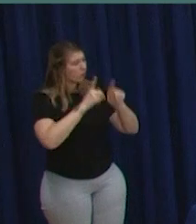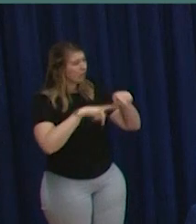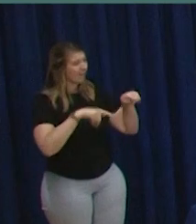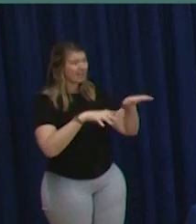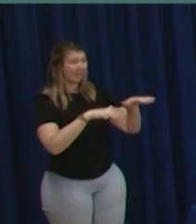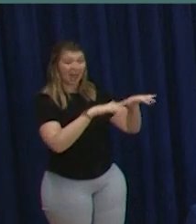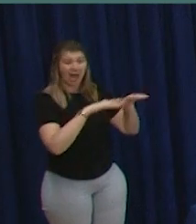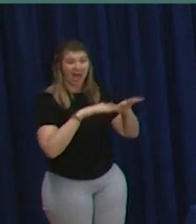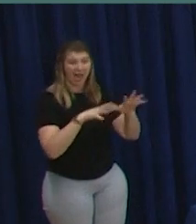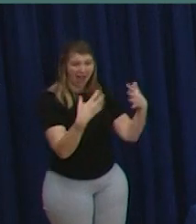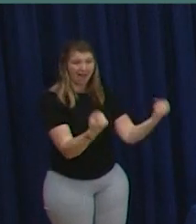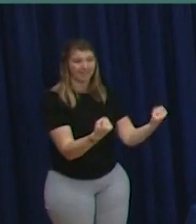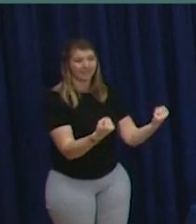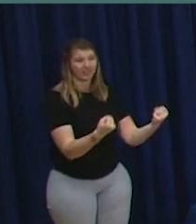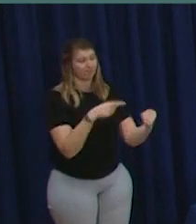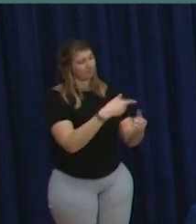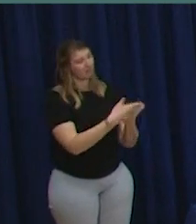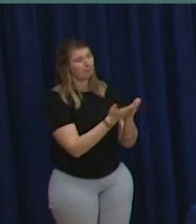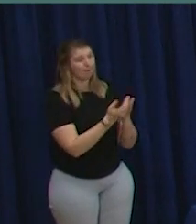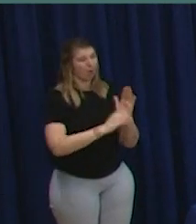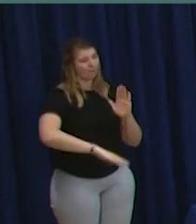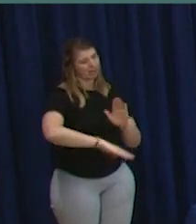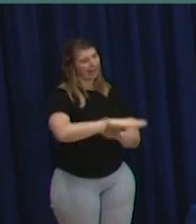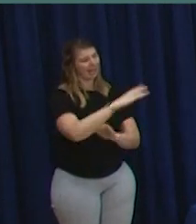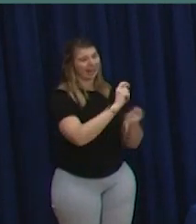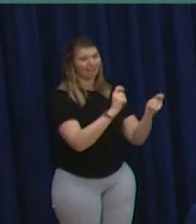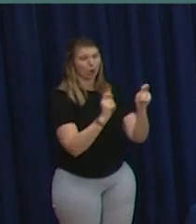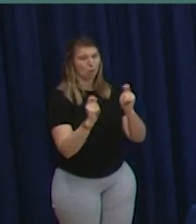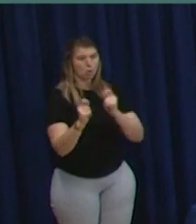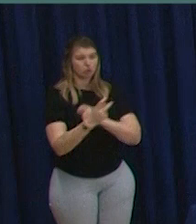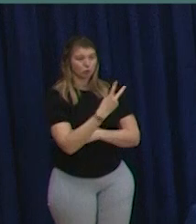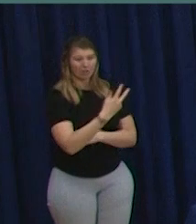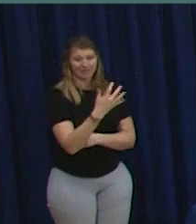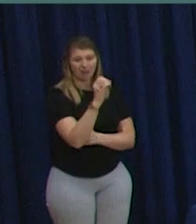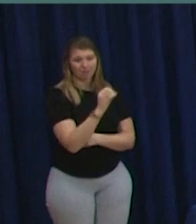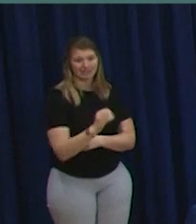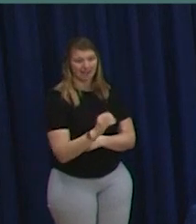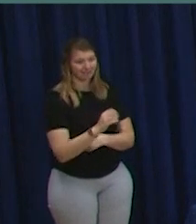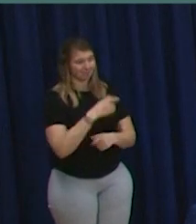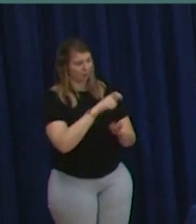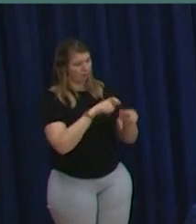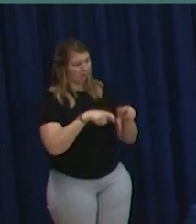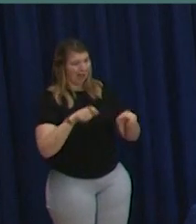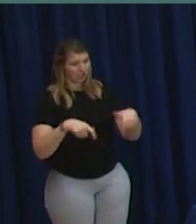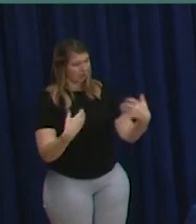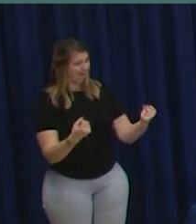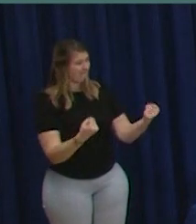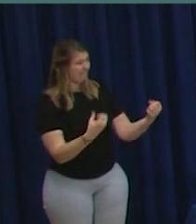they're a branch of the evolutionary tree that 25% of the population live on,